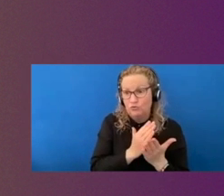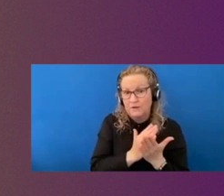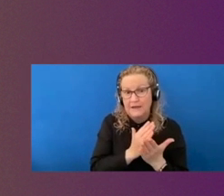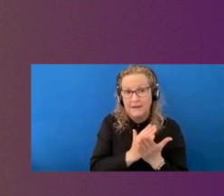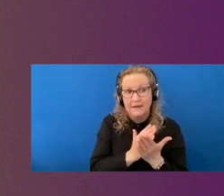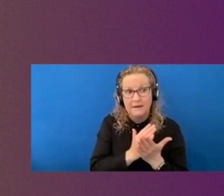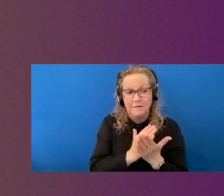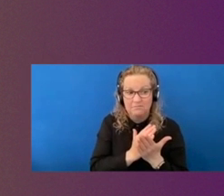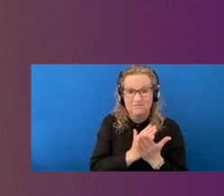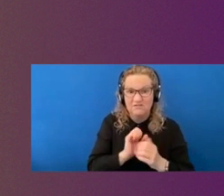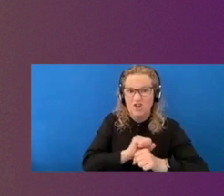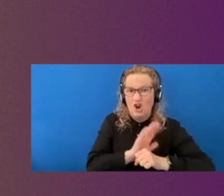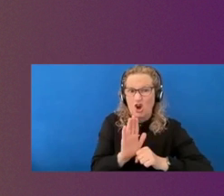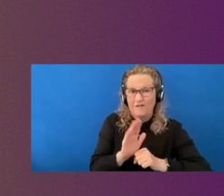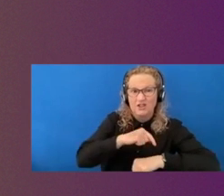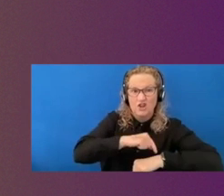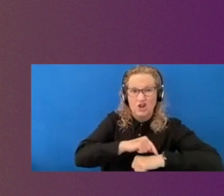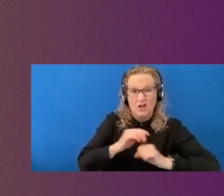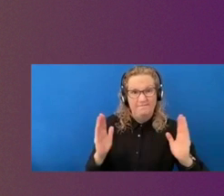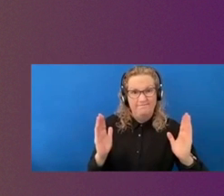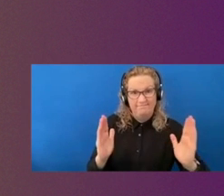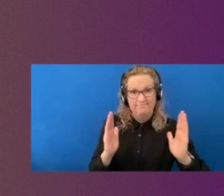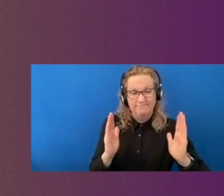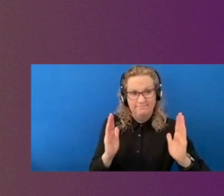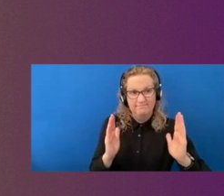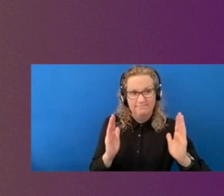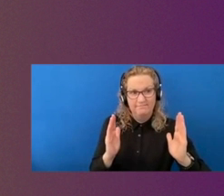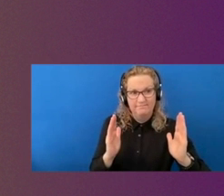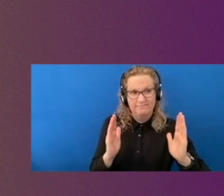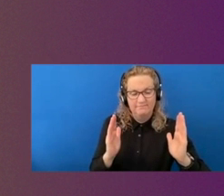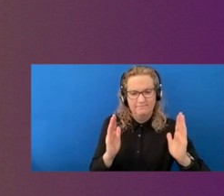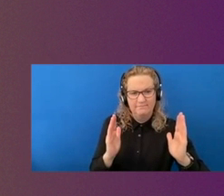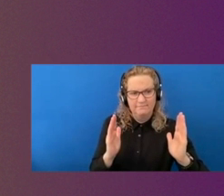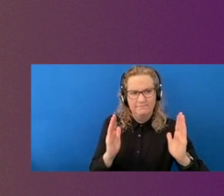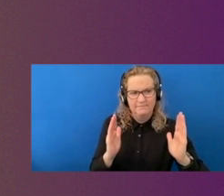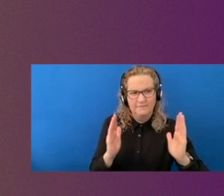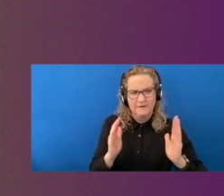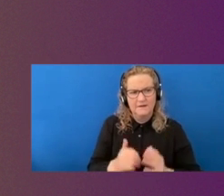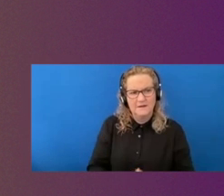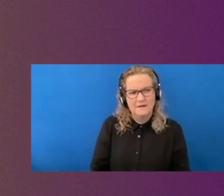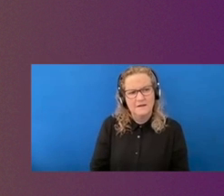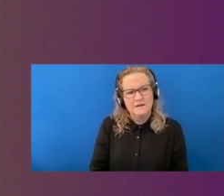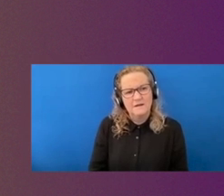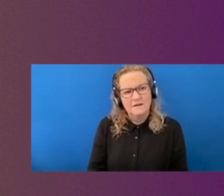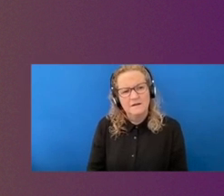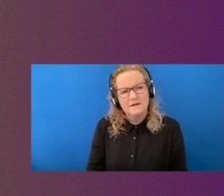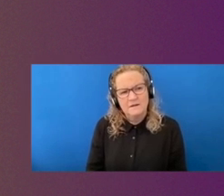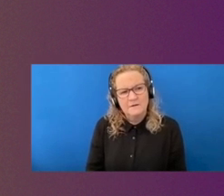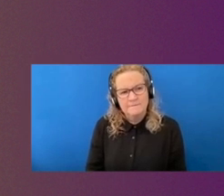the course of the pandemic you've come to really come into your own um in the disabled experience